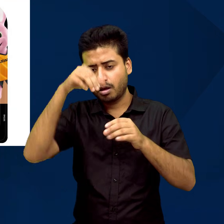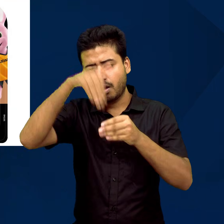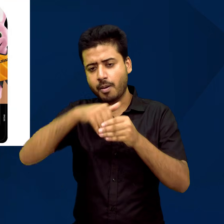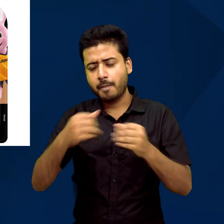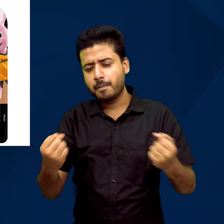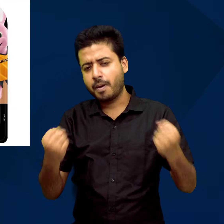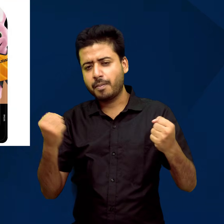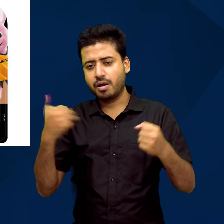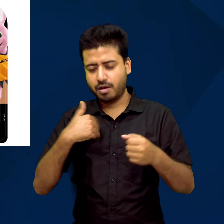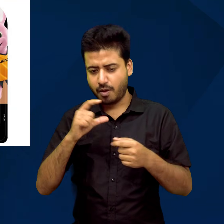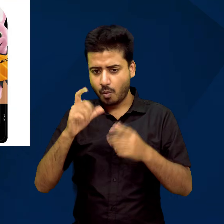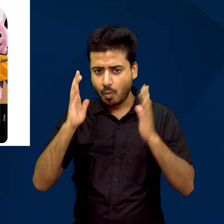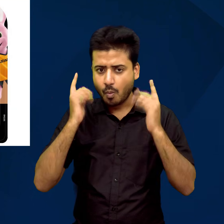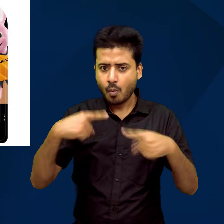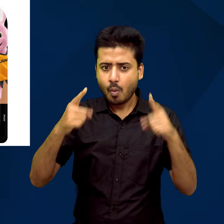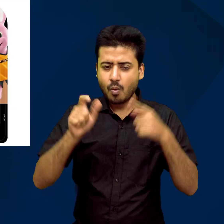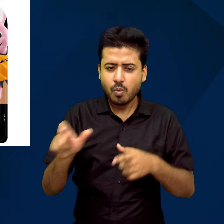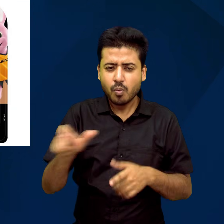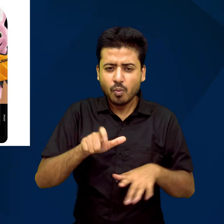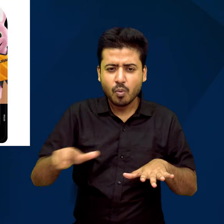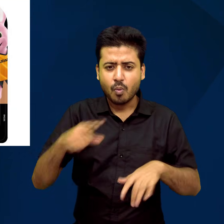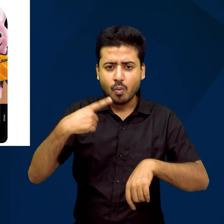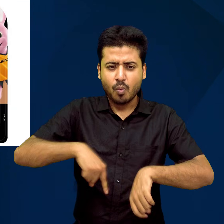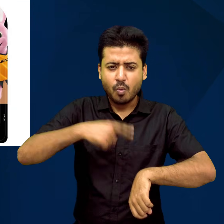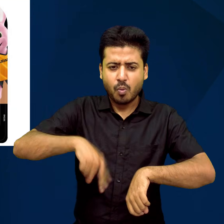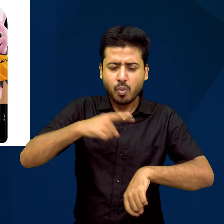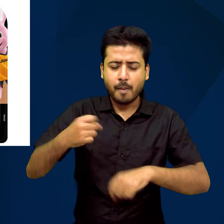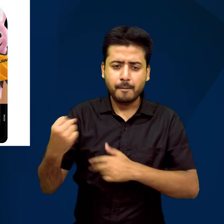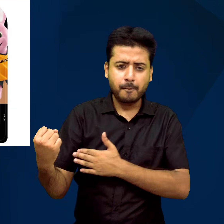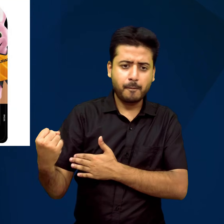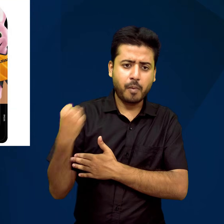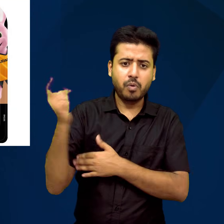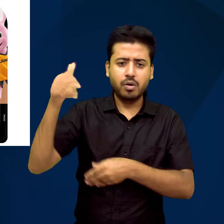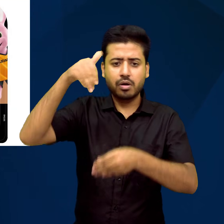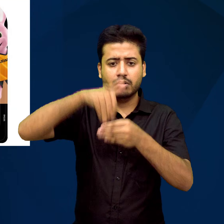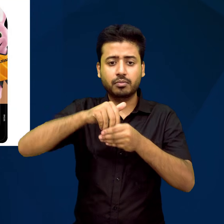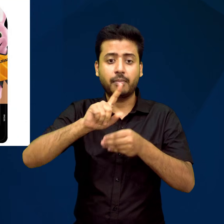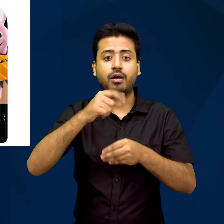collect the electrical current generated by the paste and deliver it to the top of the battery.